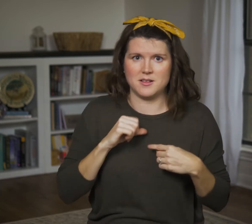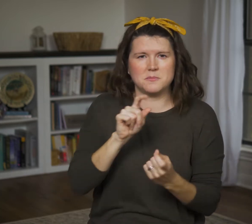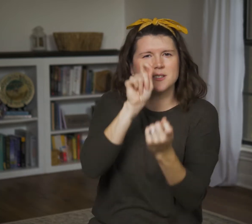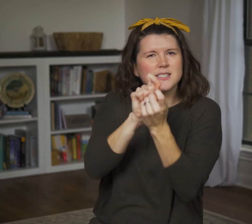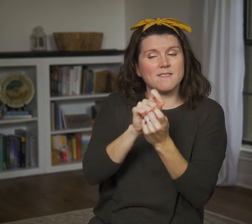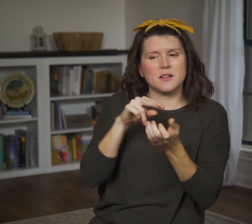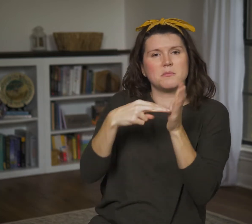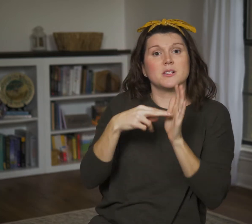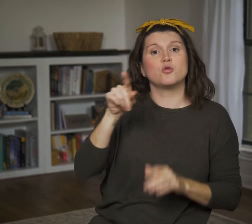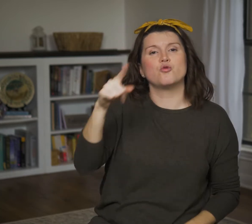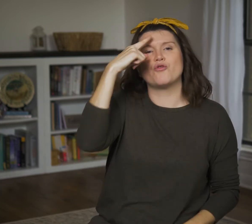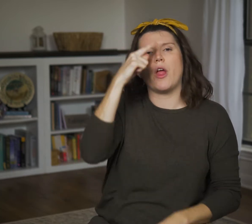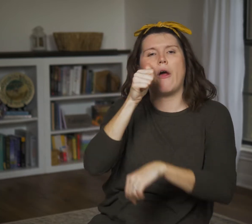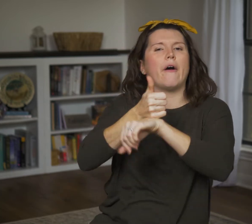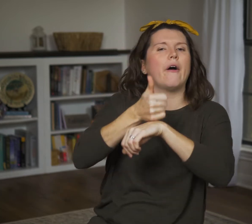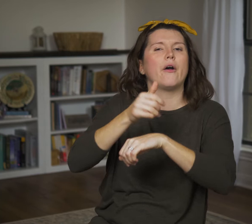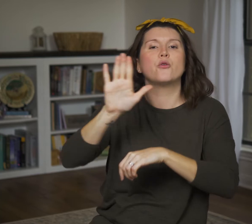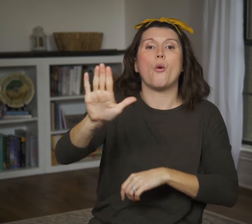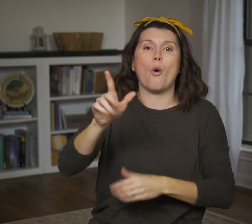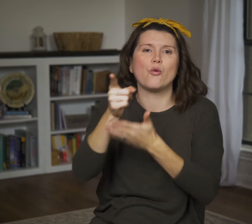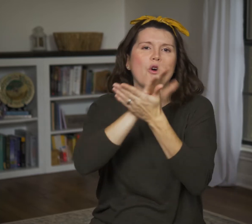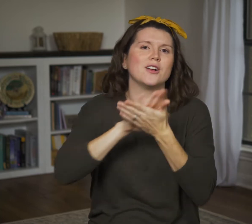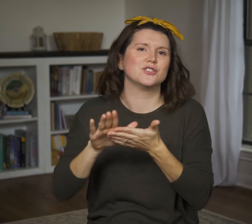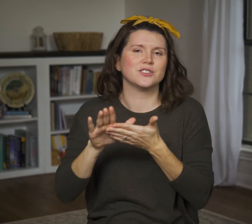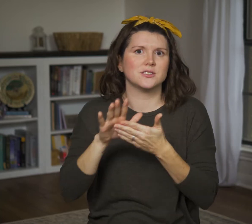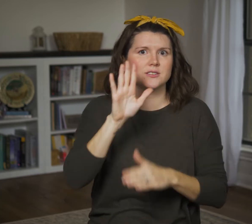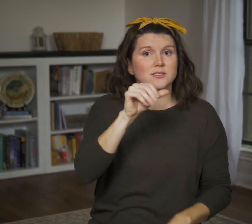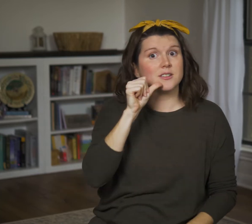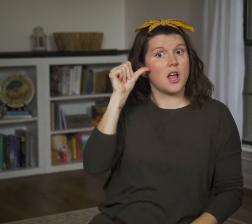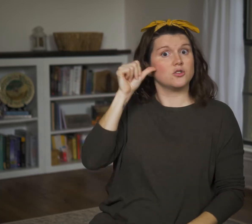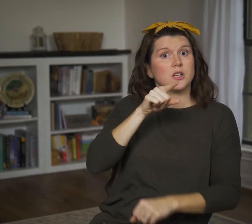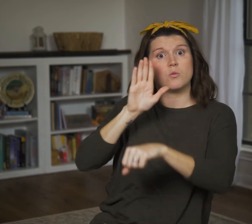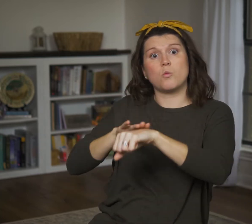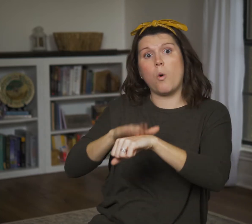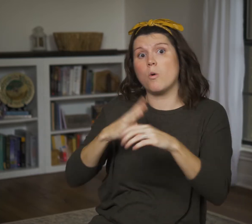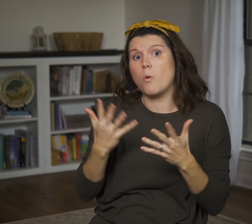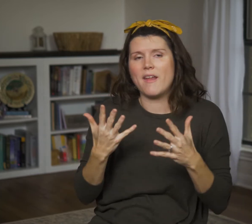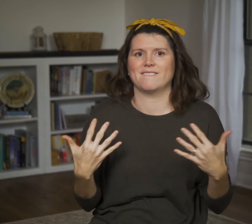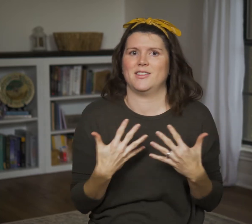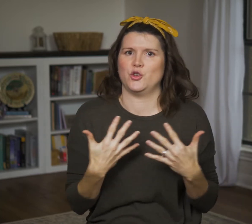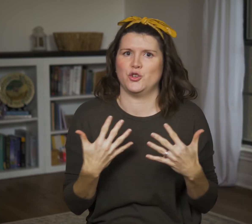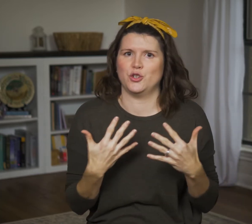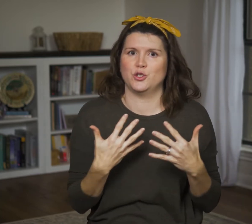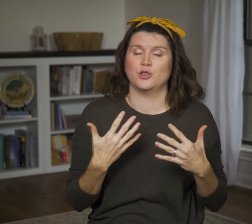specifically in their own righteousness. Yesterday he warned against fear